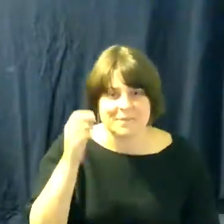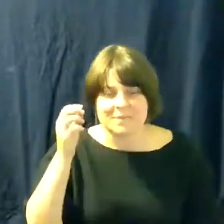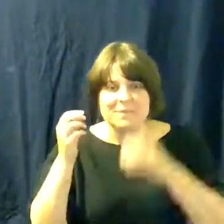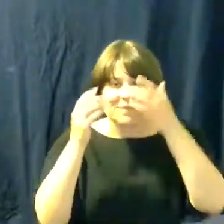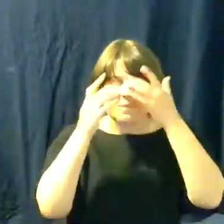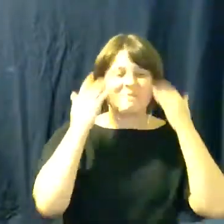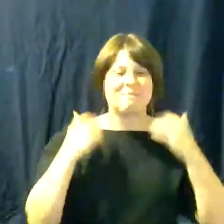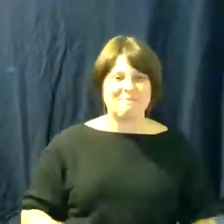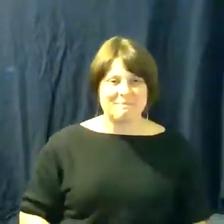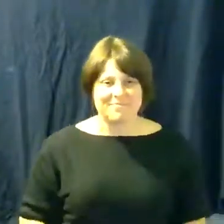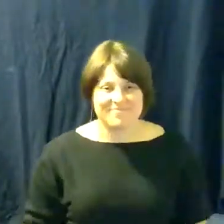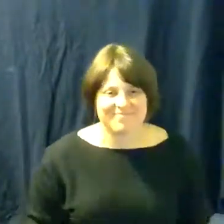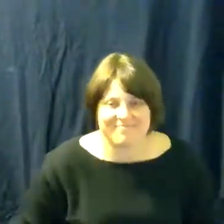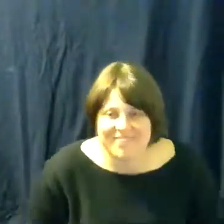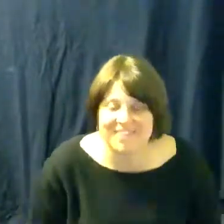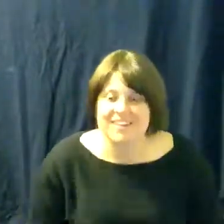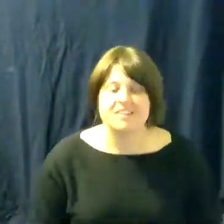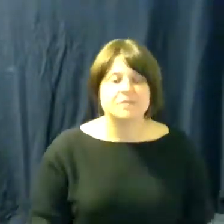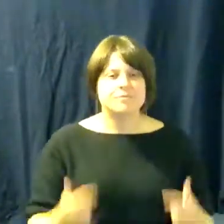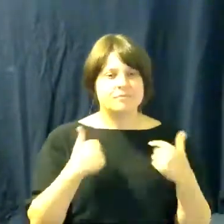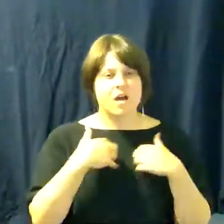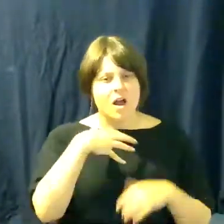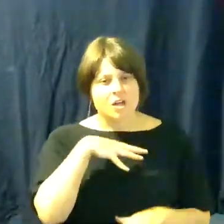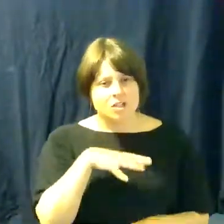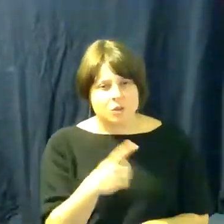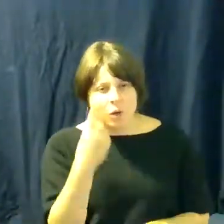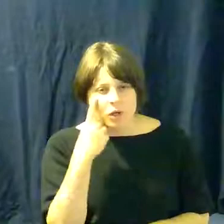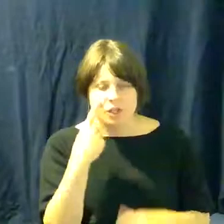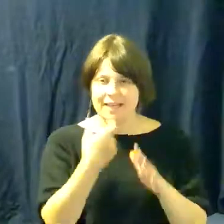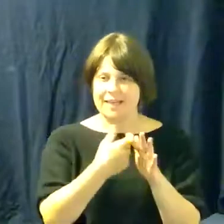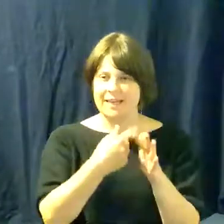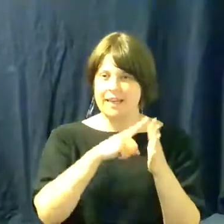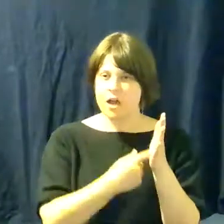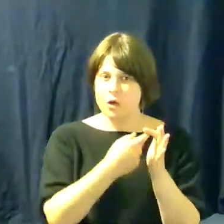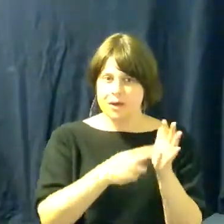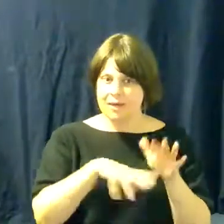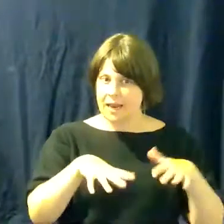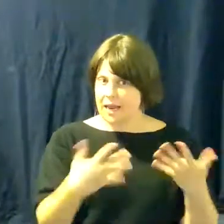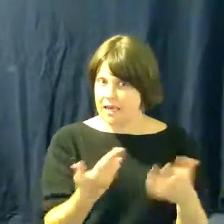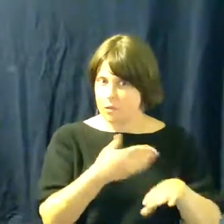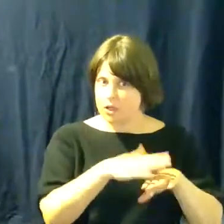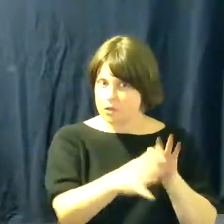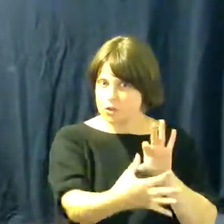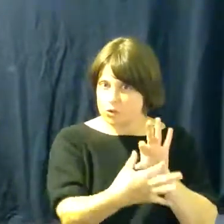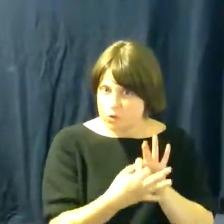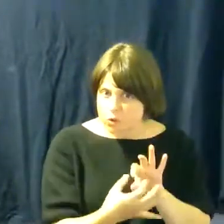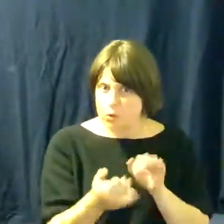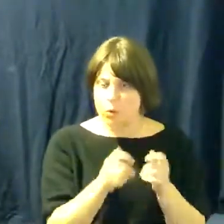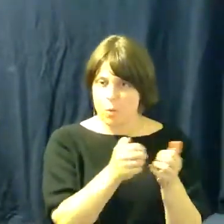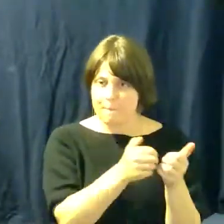Thank you, David